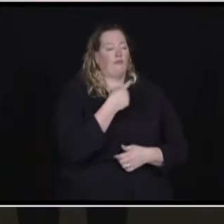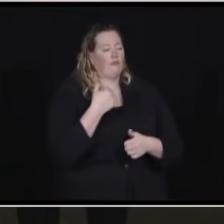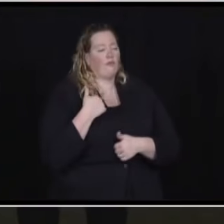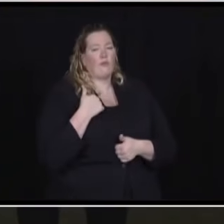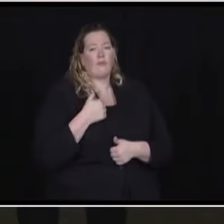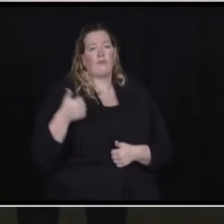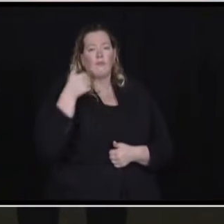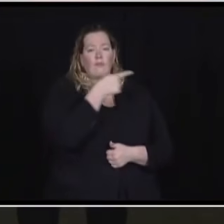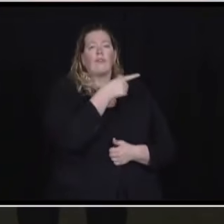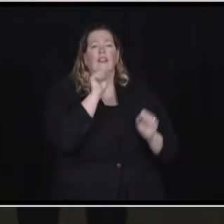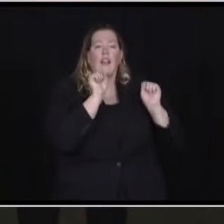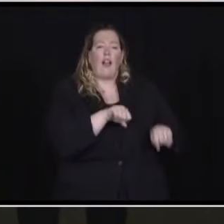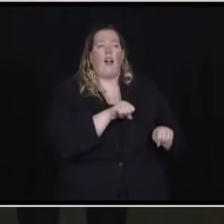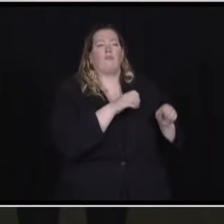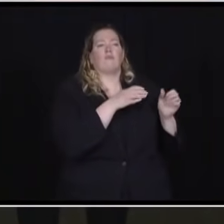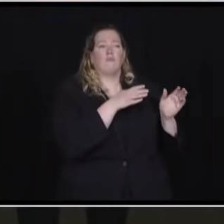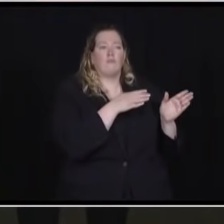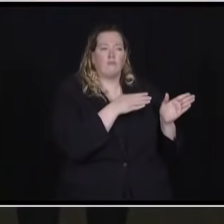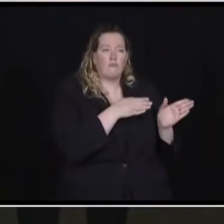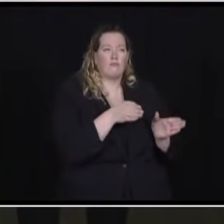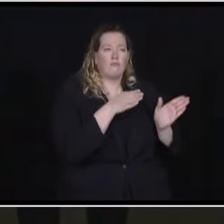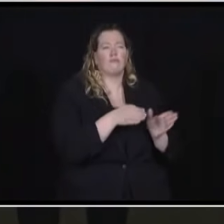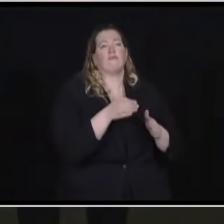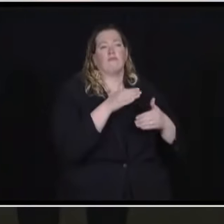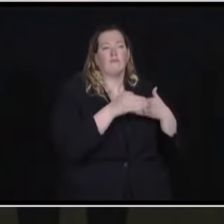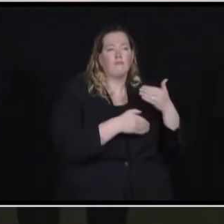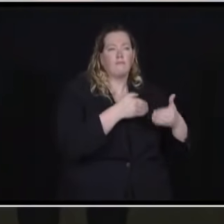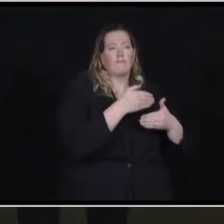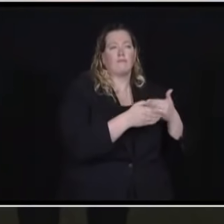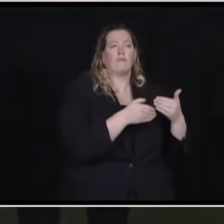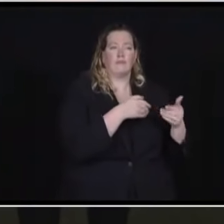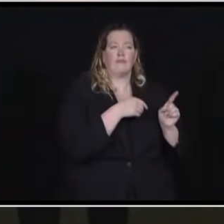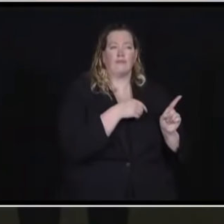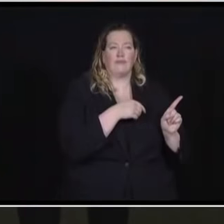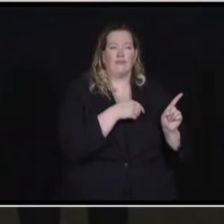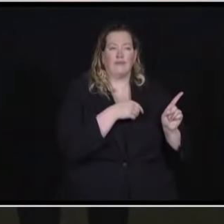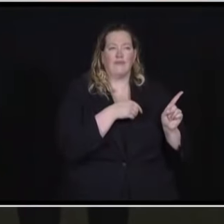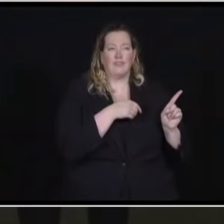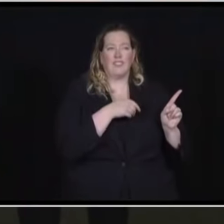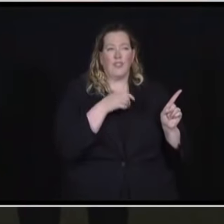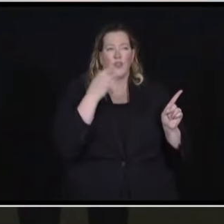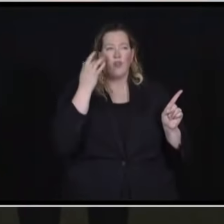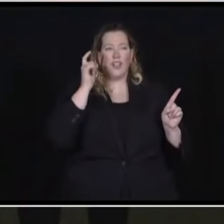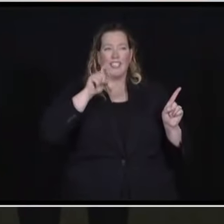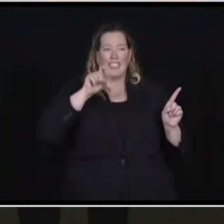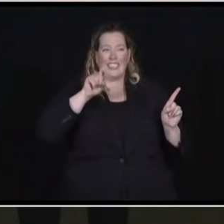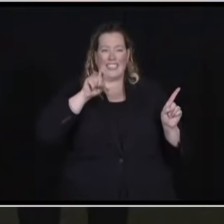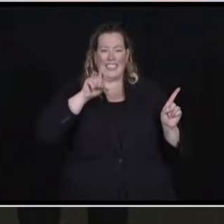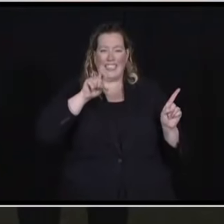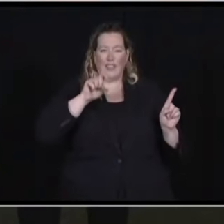, we need to know, it's no different, he needs the ammunition before we go to war on this,